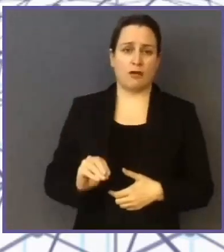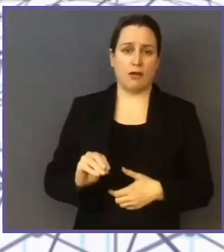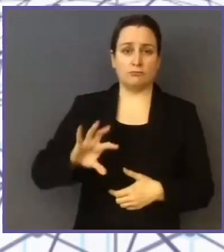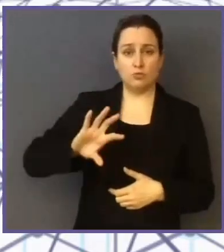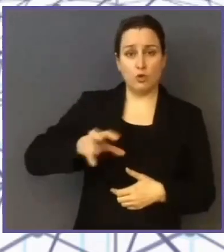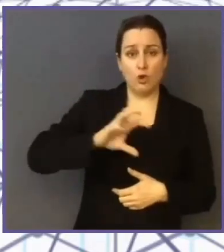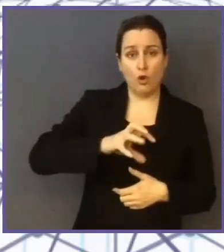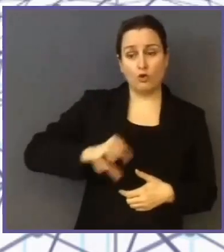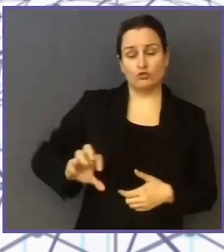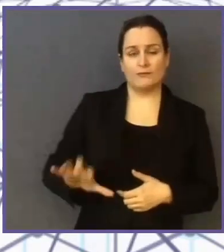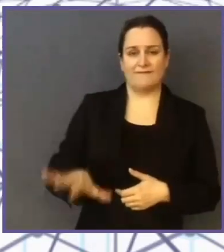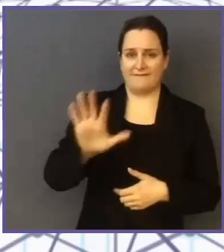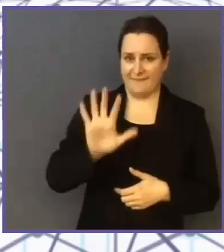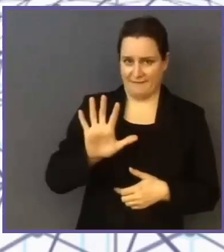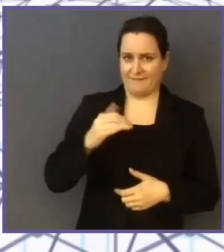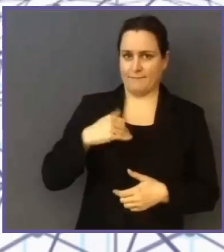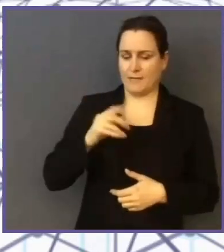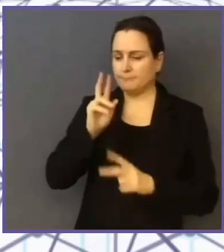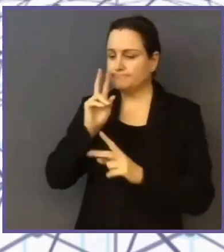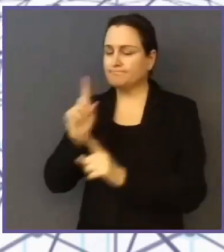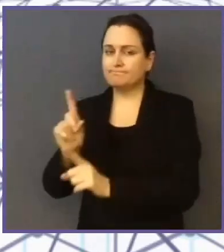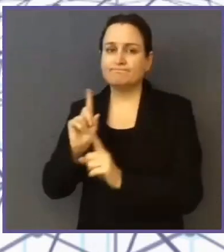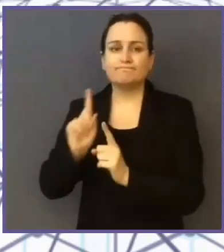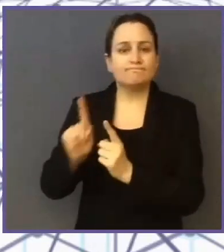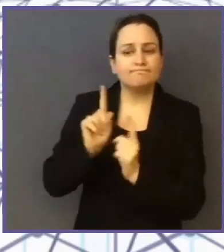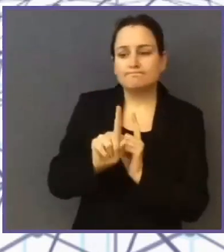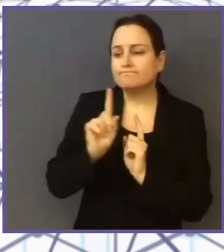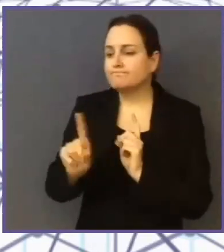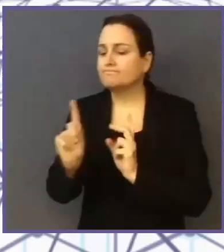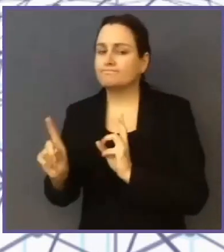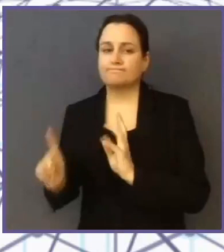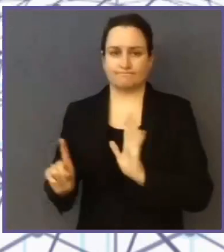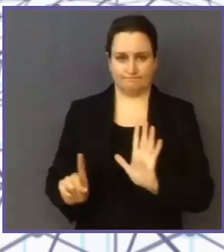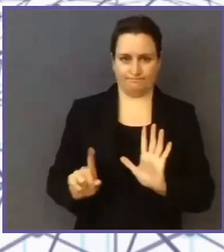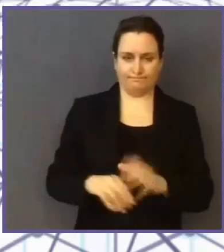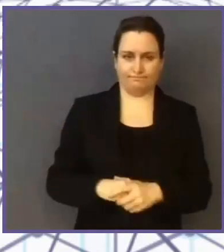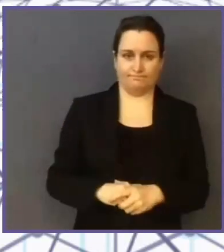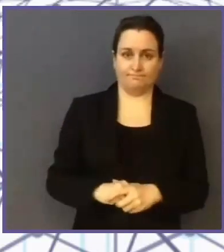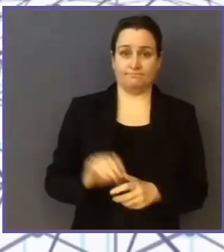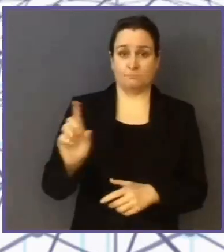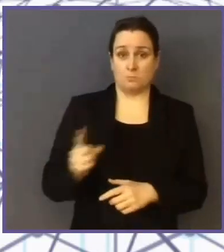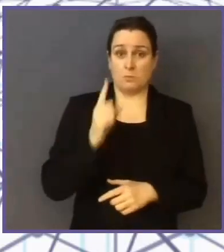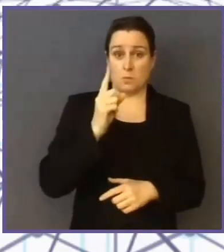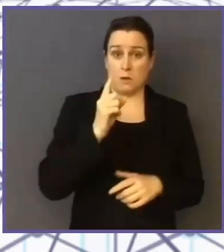But to cut a long story short, one of the innovators that we worked with was Zena Technologies in Kathmandu.